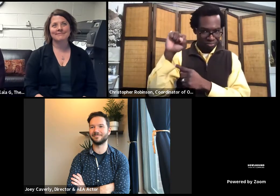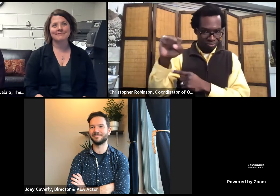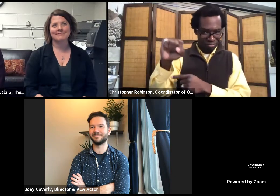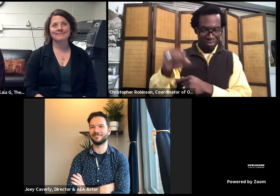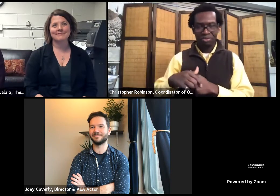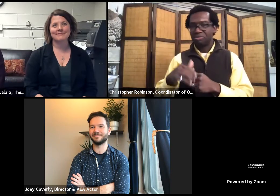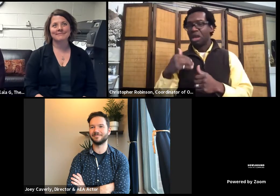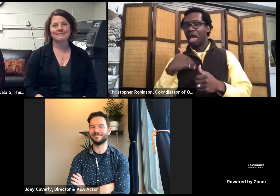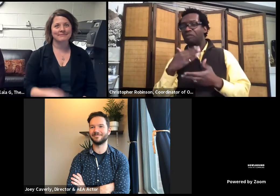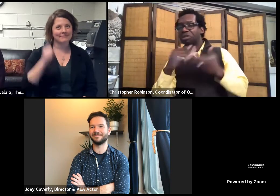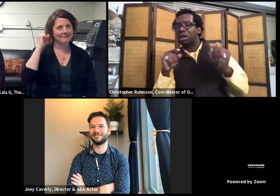BU, go BU.